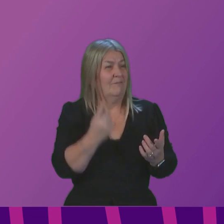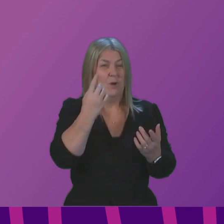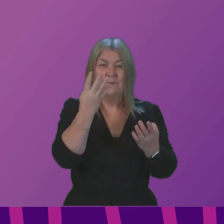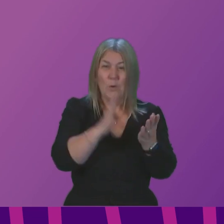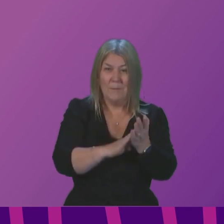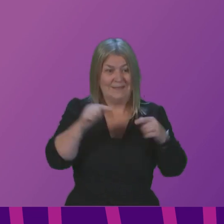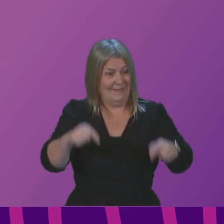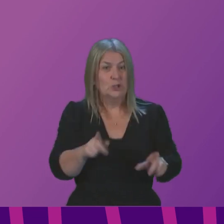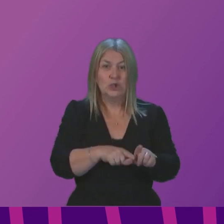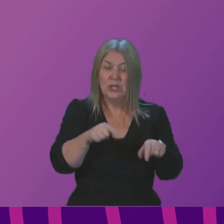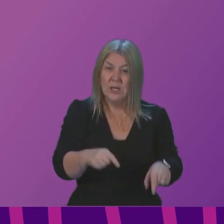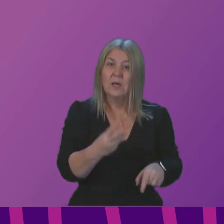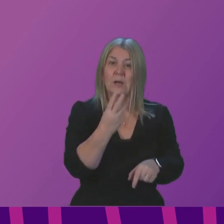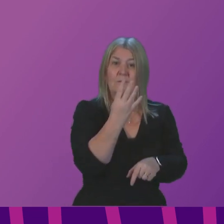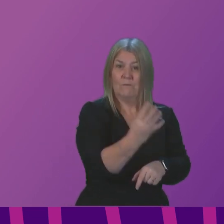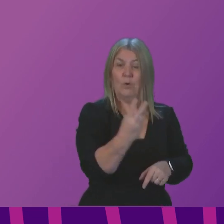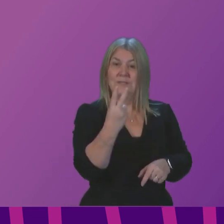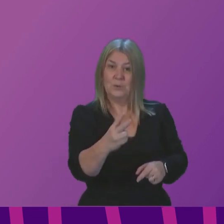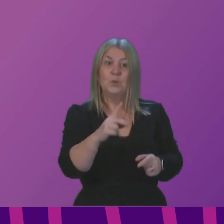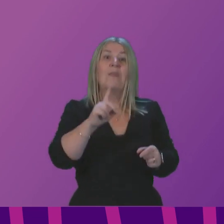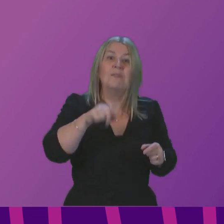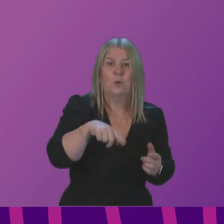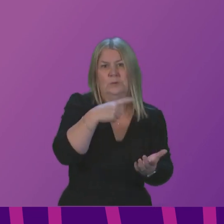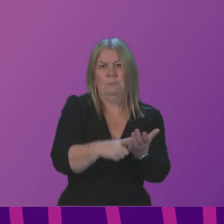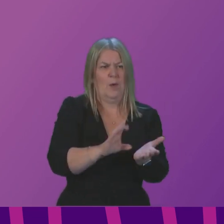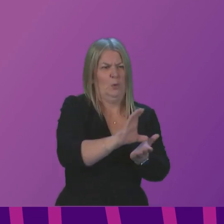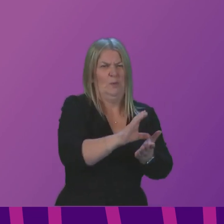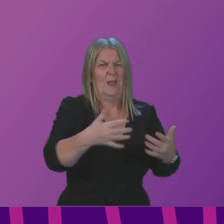year, just £42,000 was paid out.